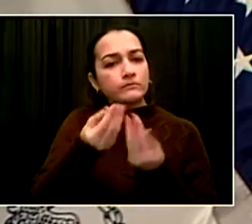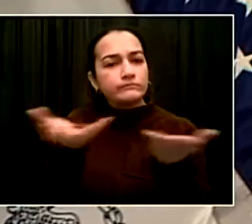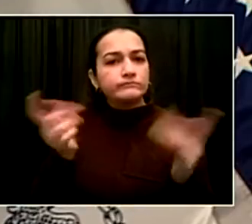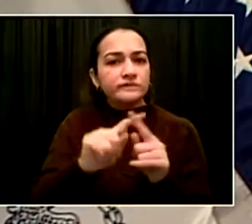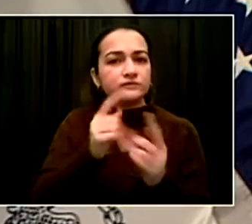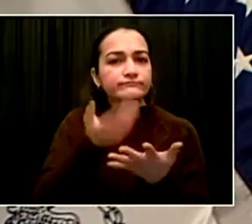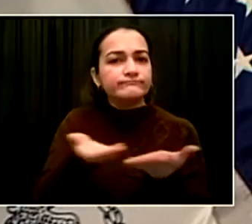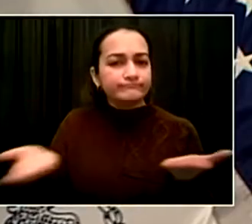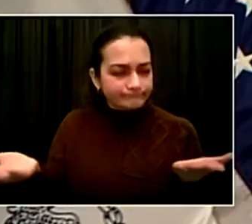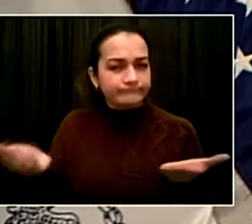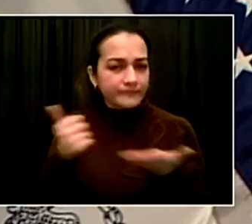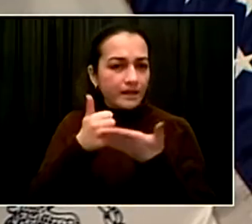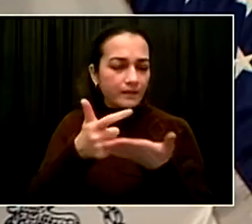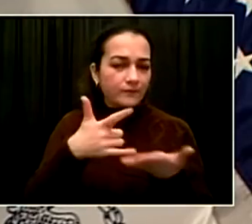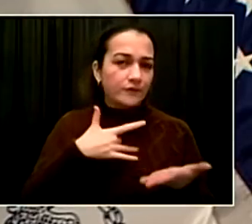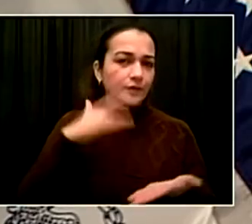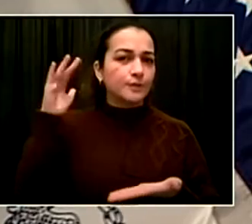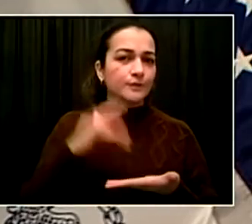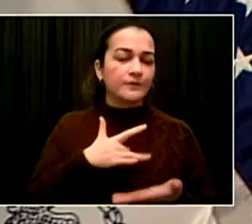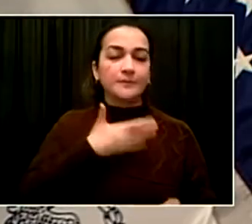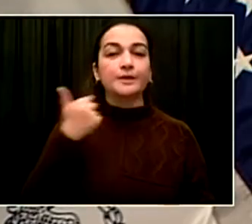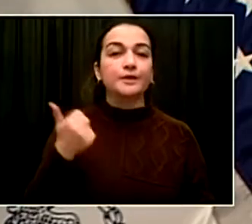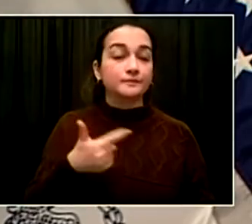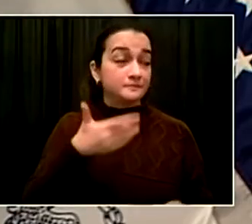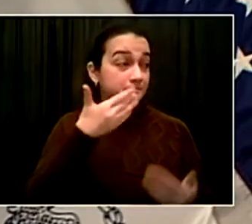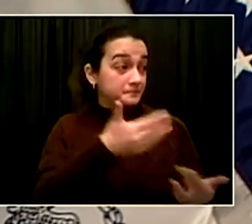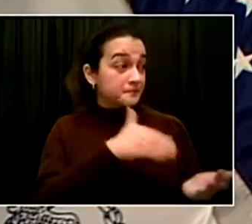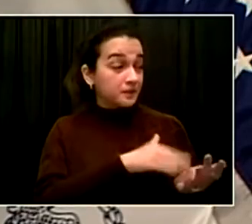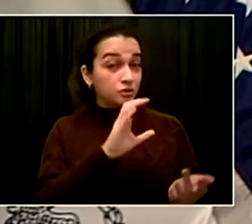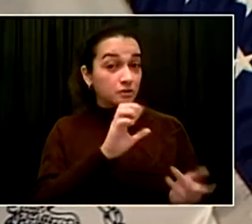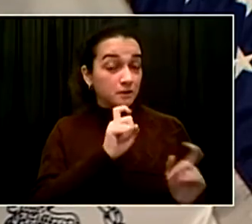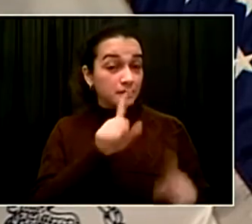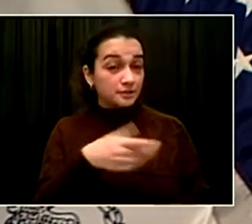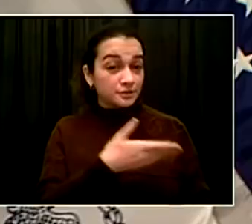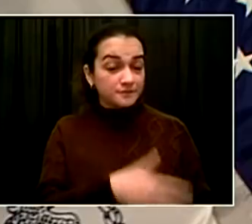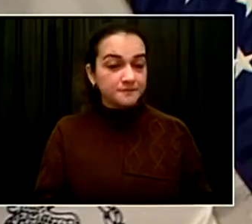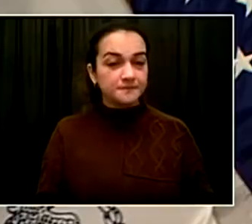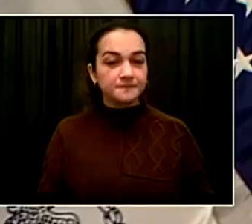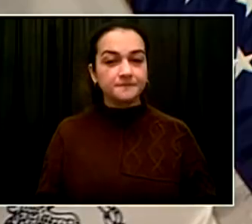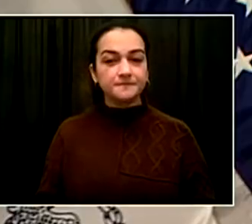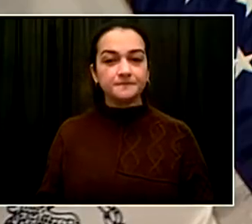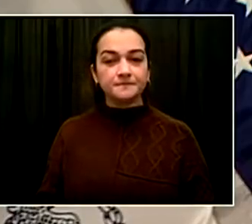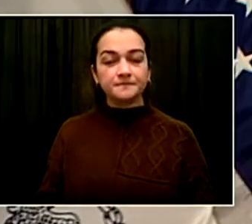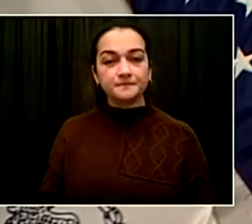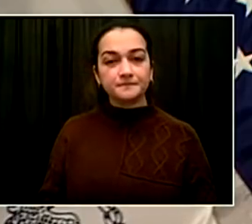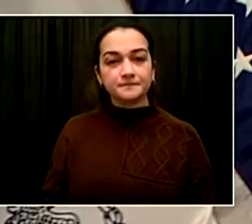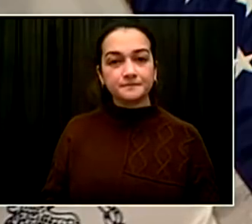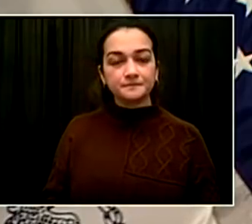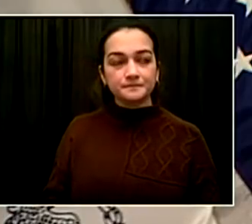CARE IS NEEDED. SO DOCTOR, WHY DON'T YOU SPEAK